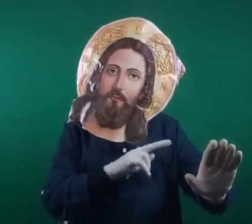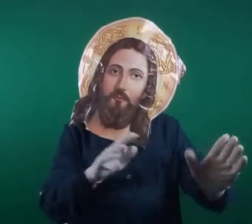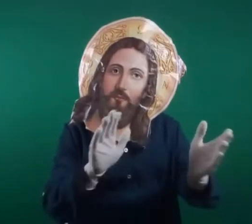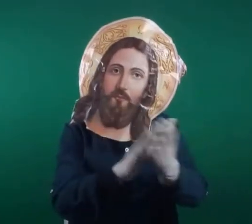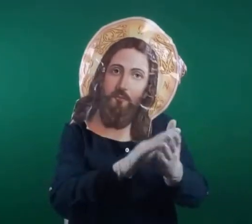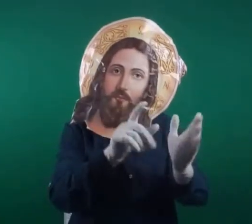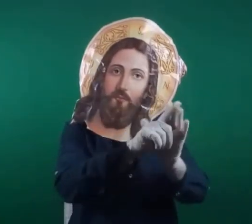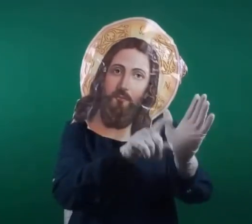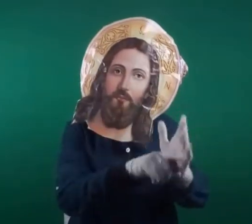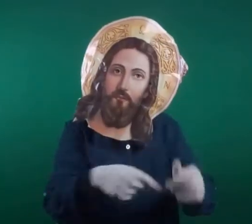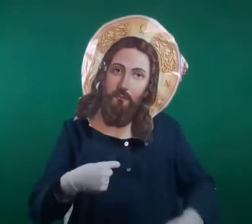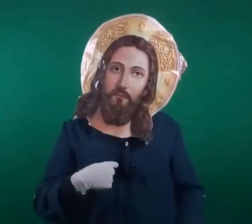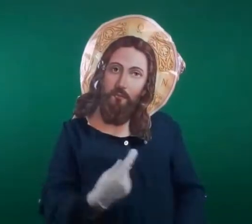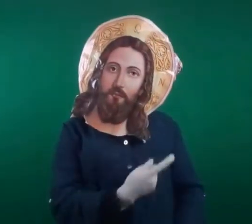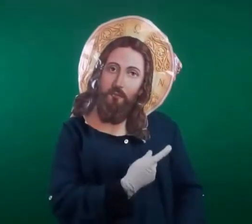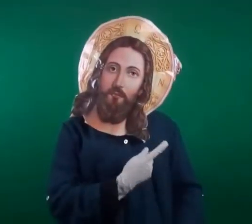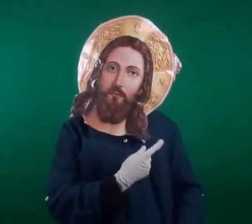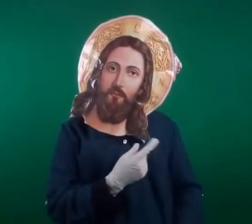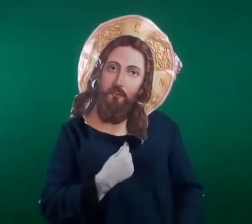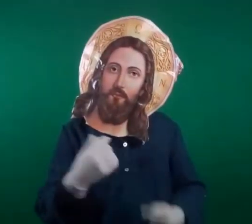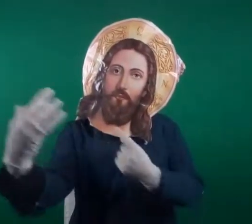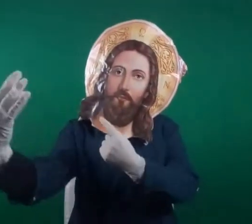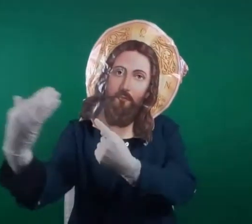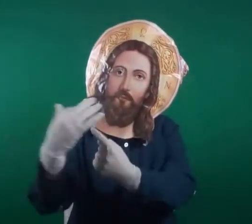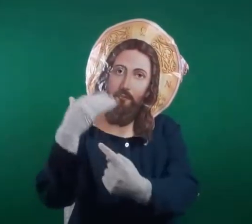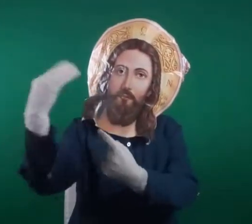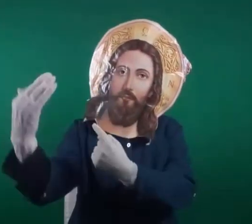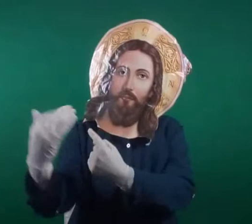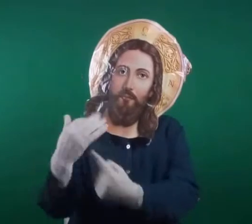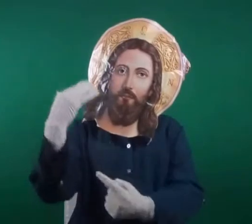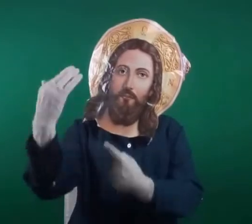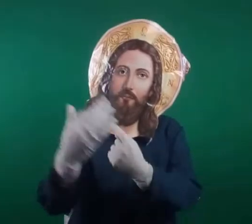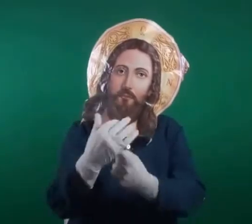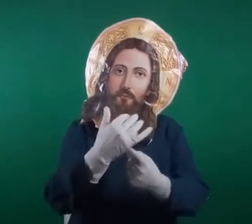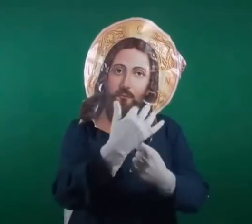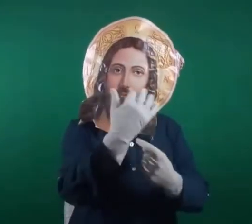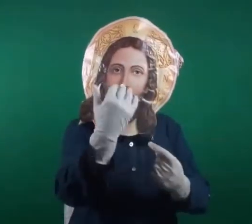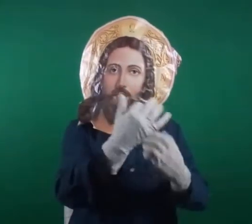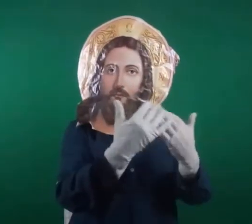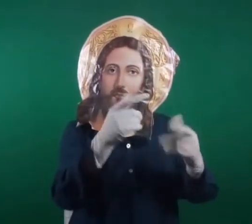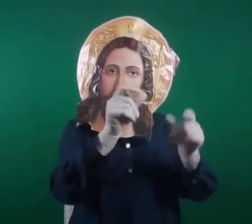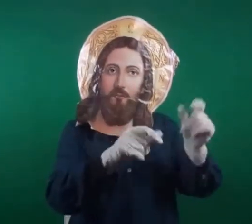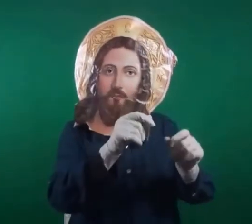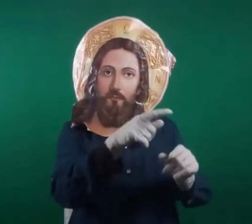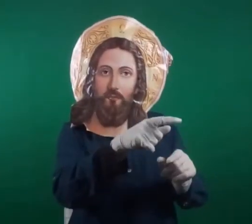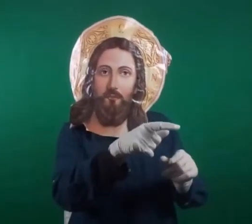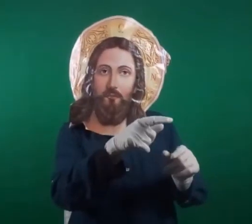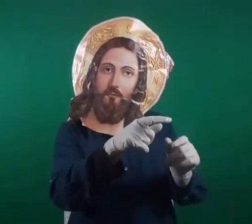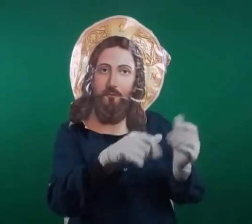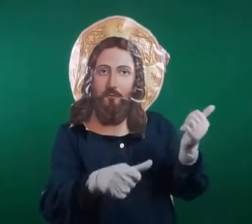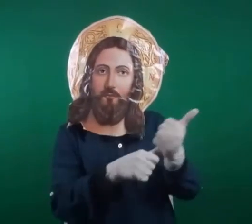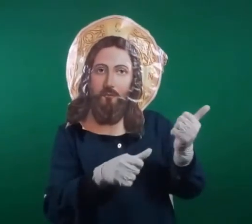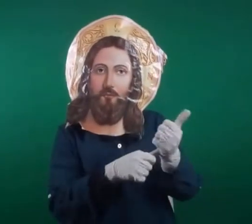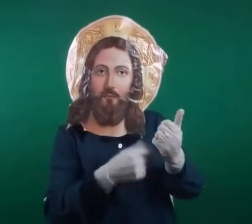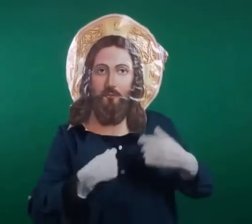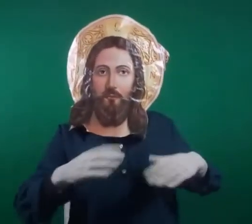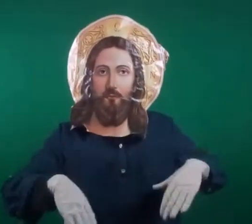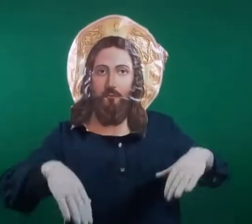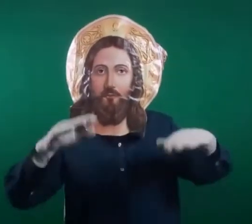Me myself I was influenced by many people who identified as being homosexual as I grew up as a human.